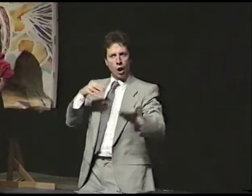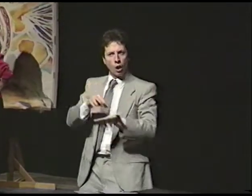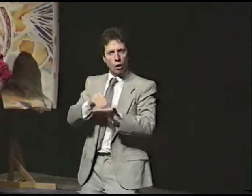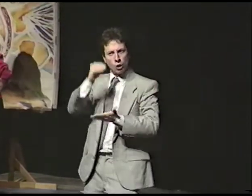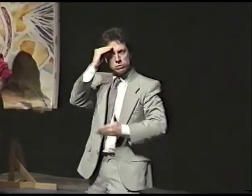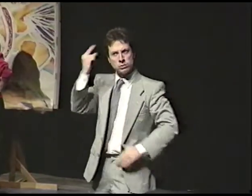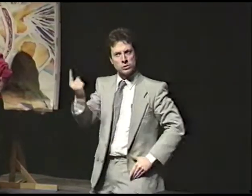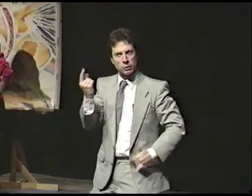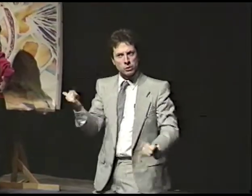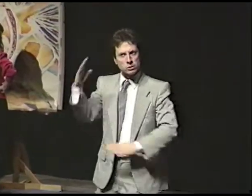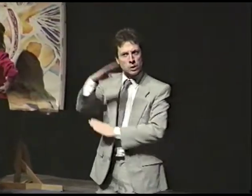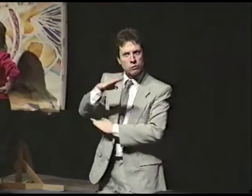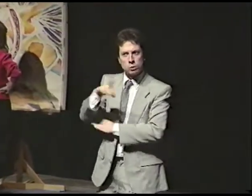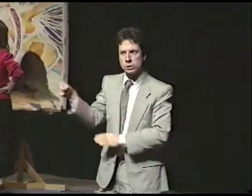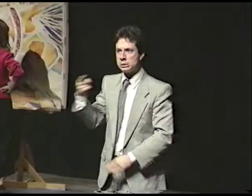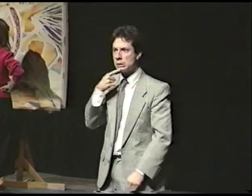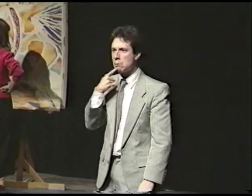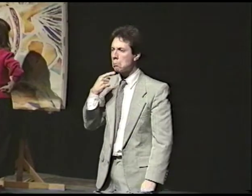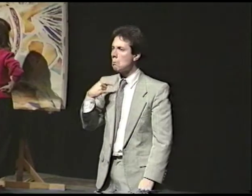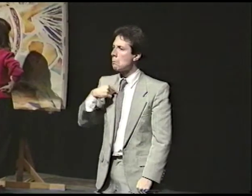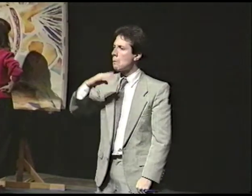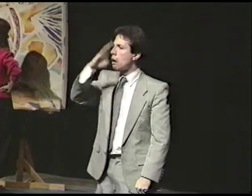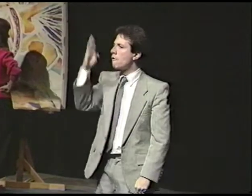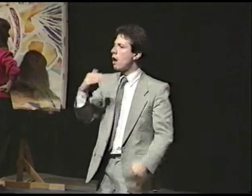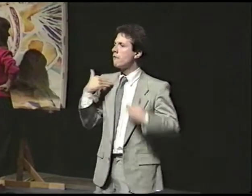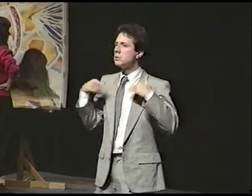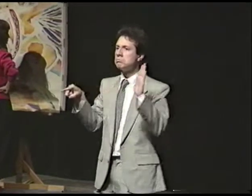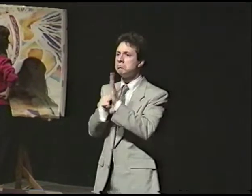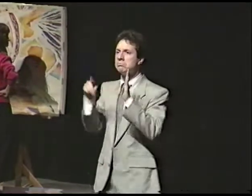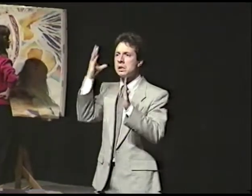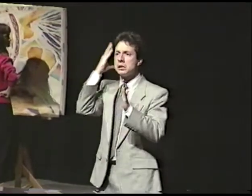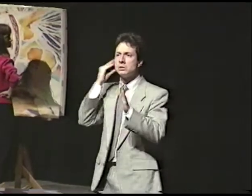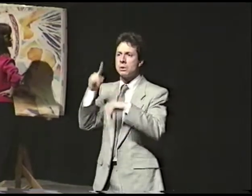He's independent from all of that. And this afternoon, he said, I've